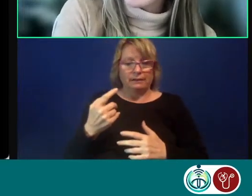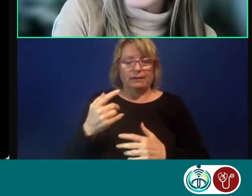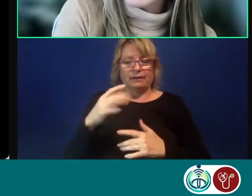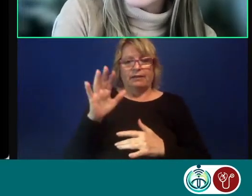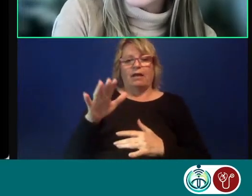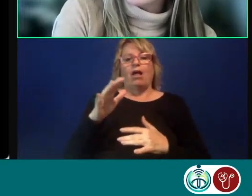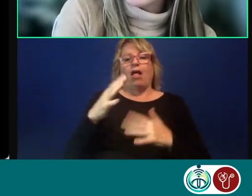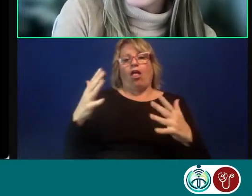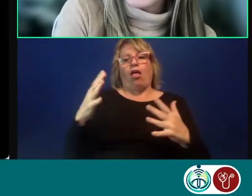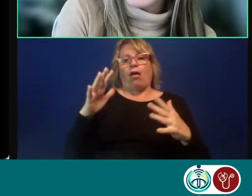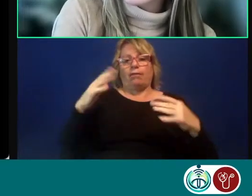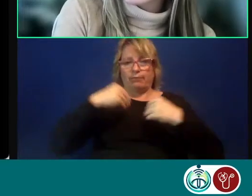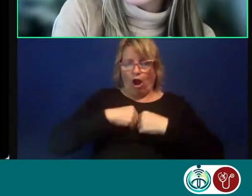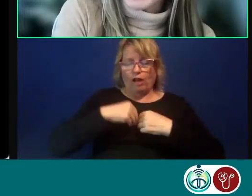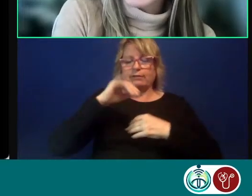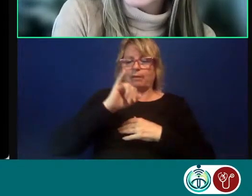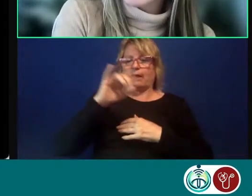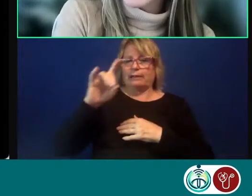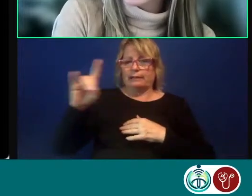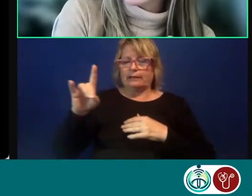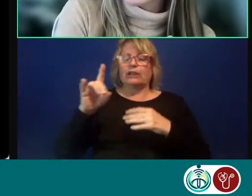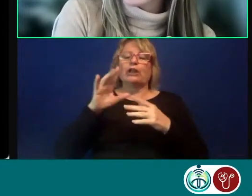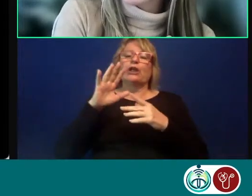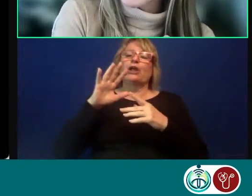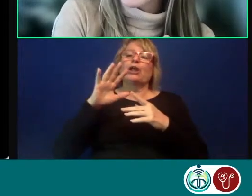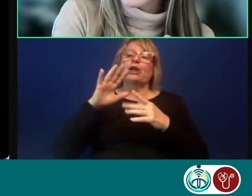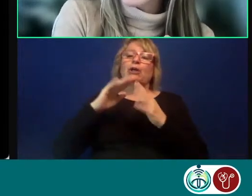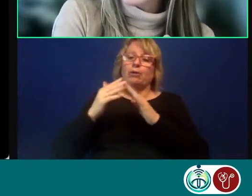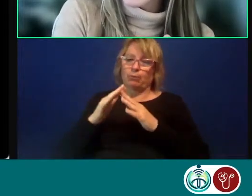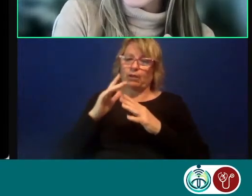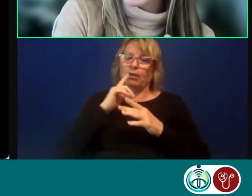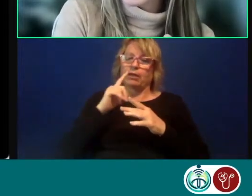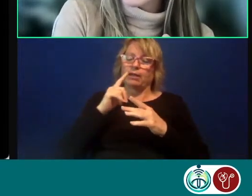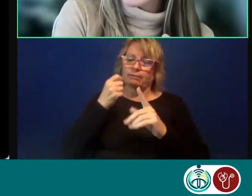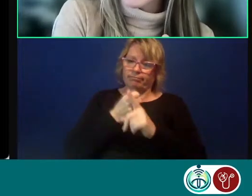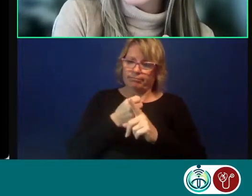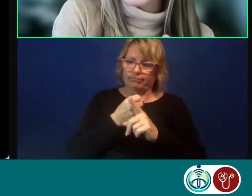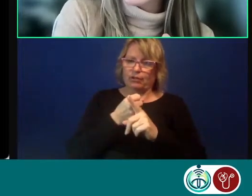and IDD community is impacted by auditory processing challenges as well, and that's